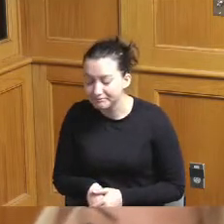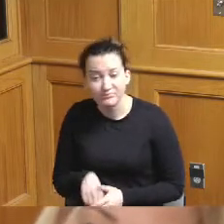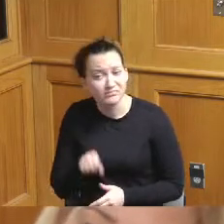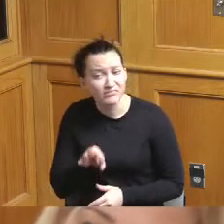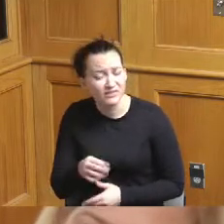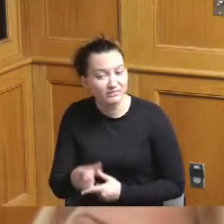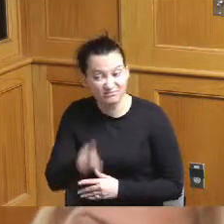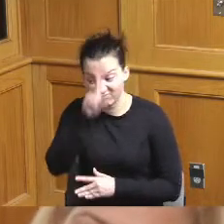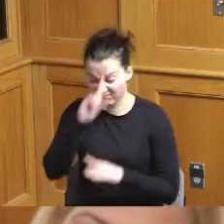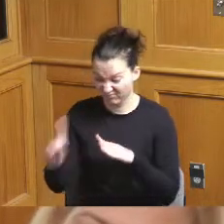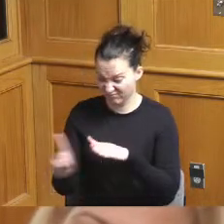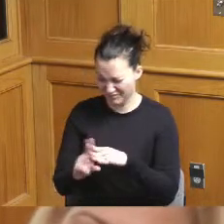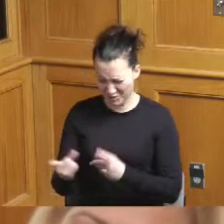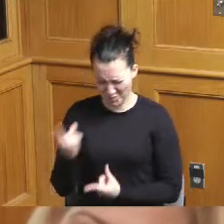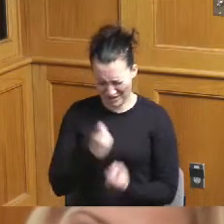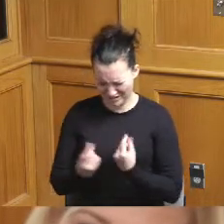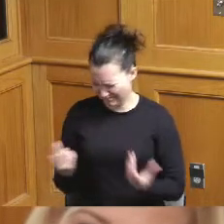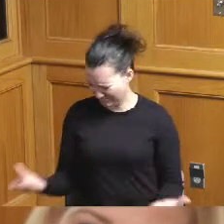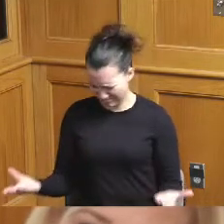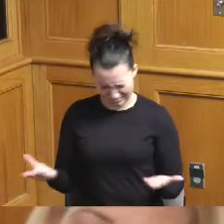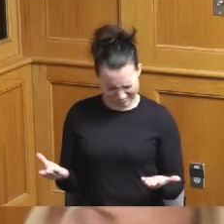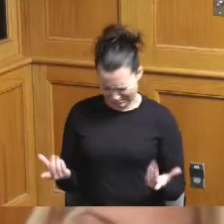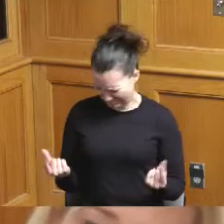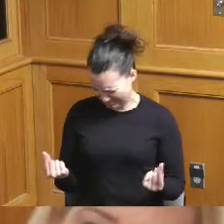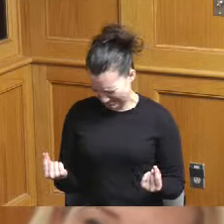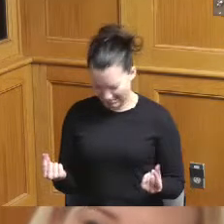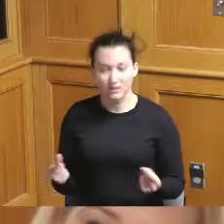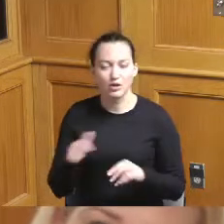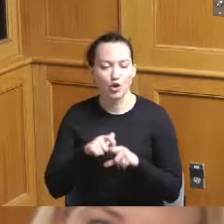has any question about what they need to do they can give us a call or they can go on our website